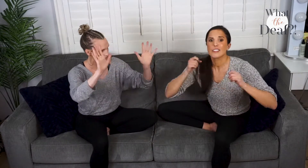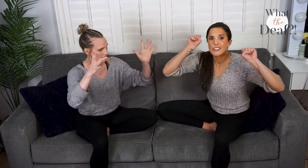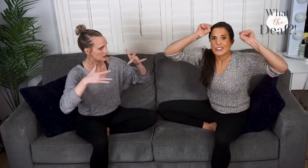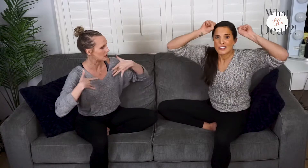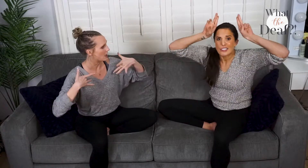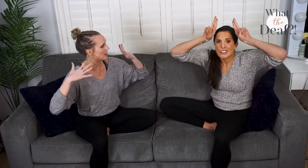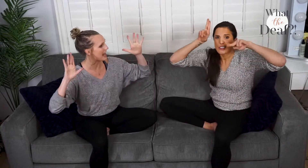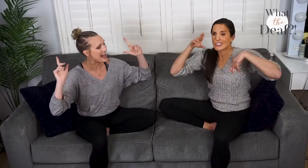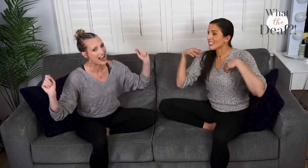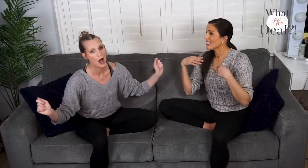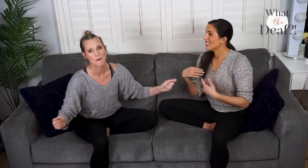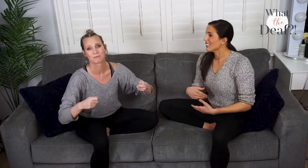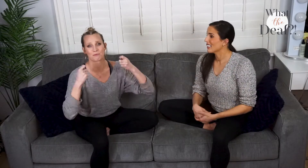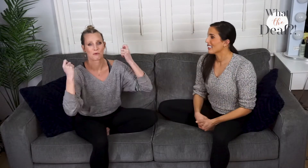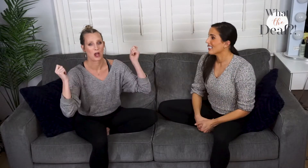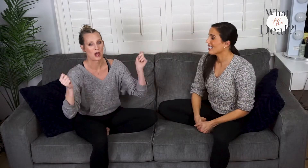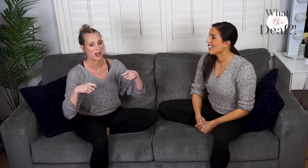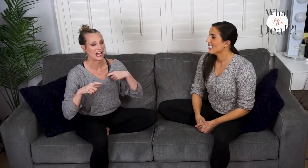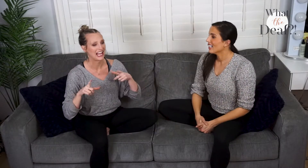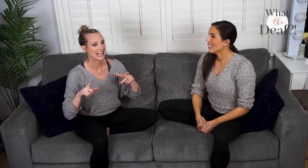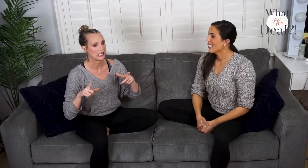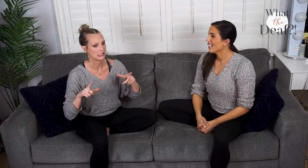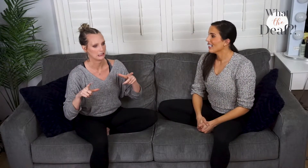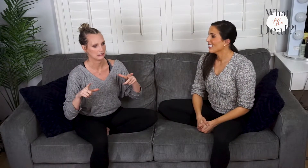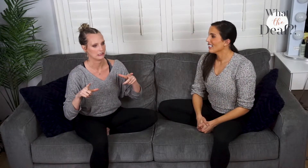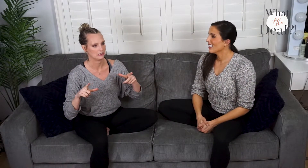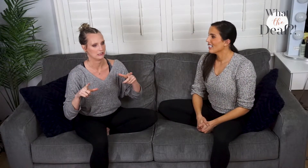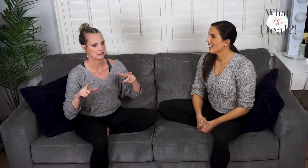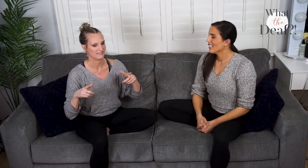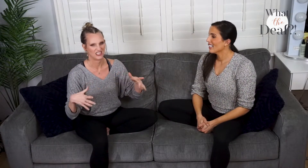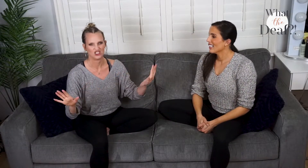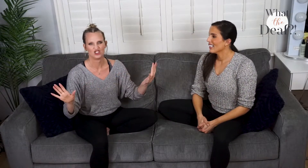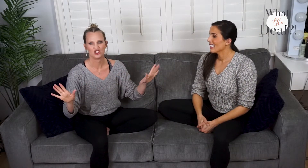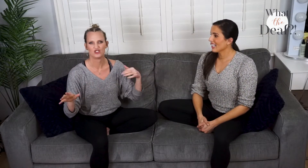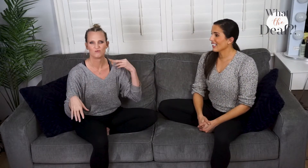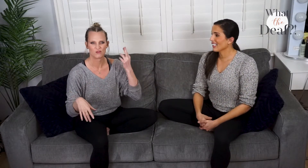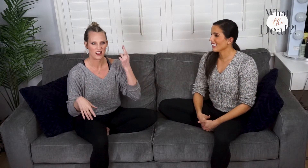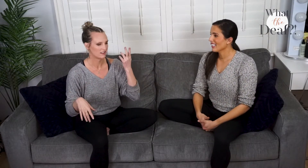We celebrated and I realized the door was shut